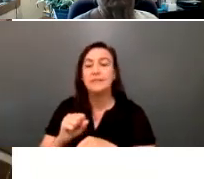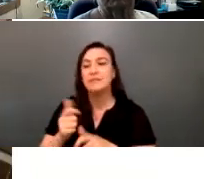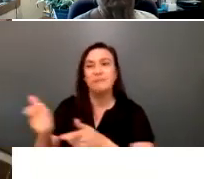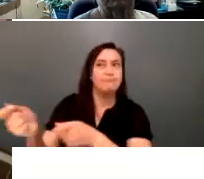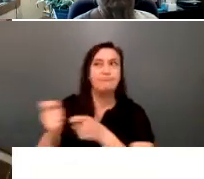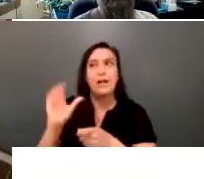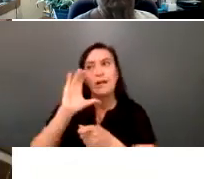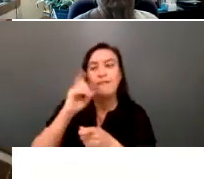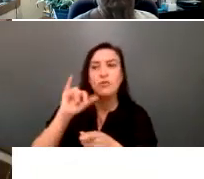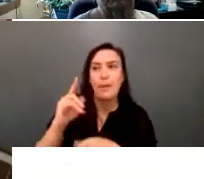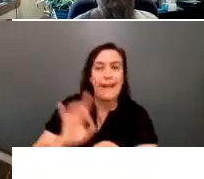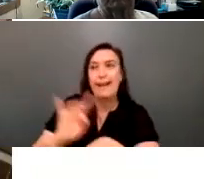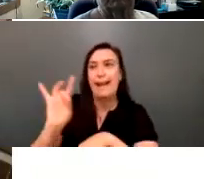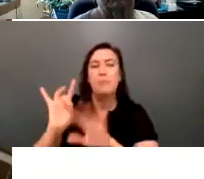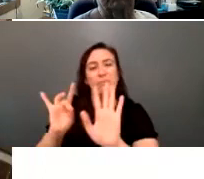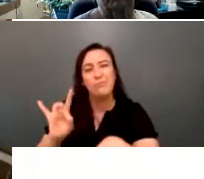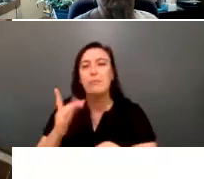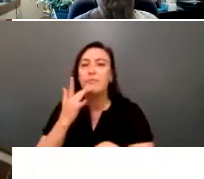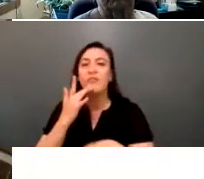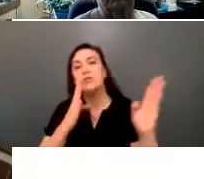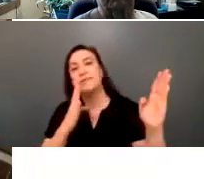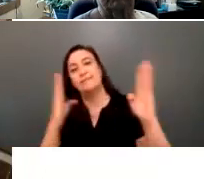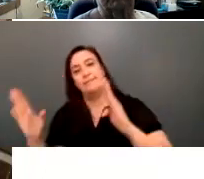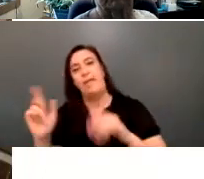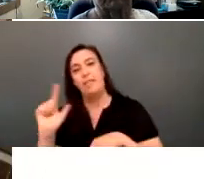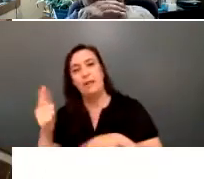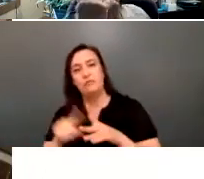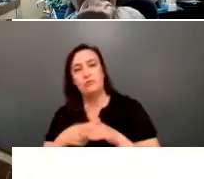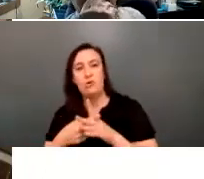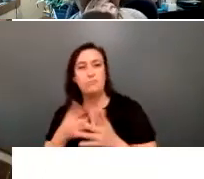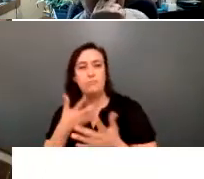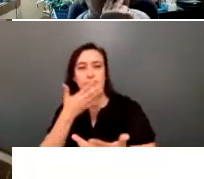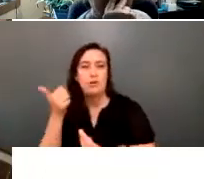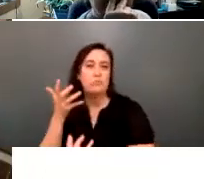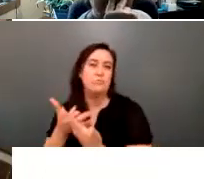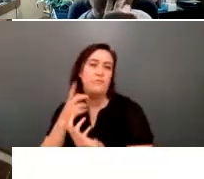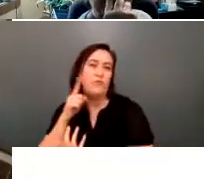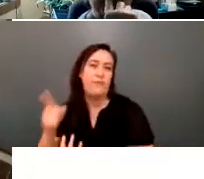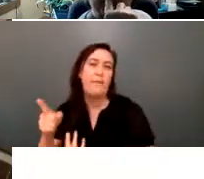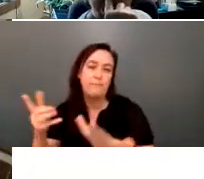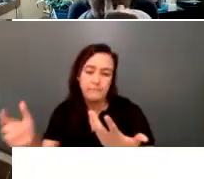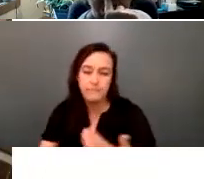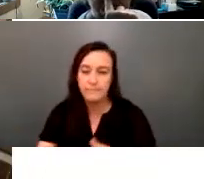trying to find a job at a second shift would be a better fit. You know for who they are and what what they're going to be